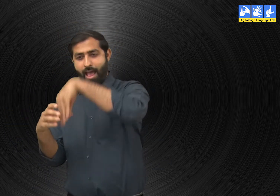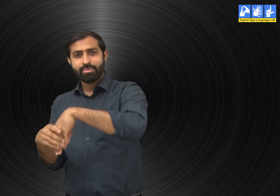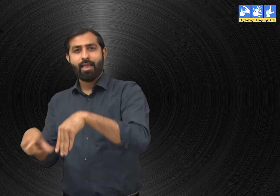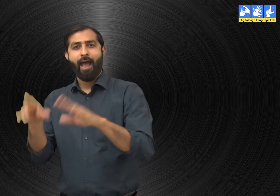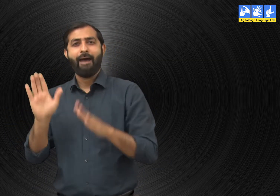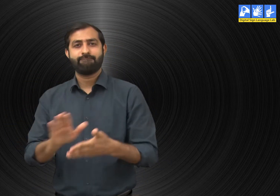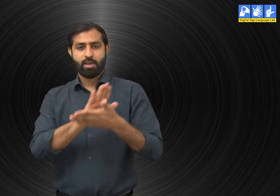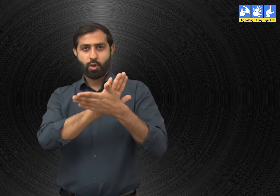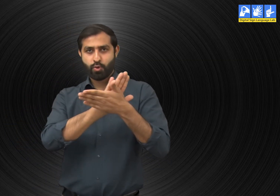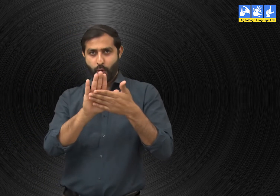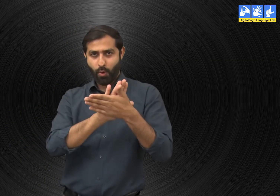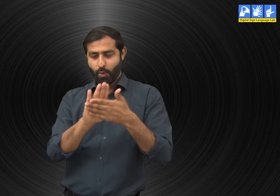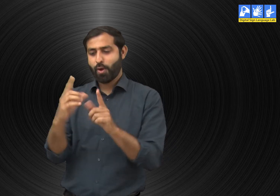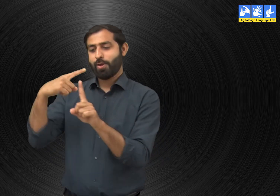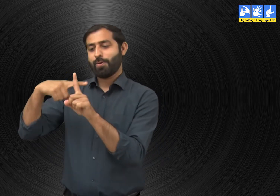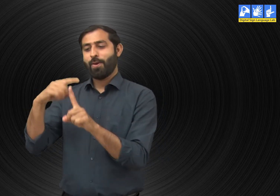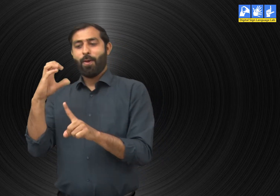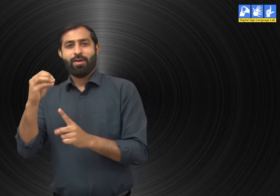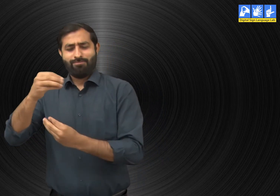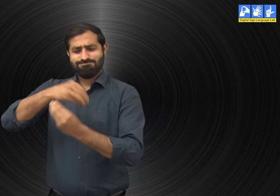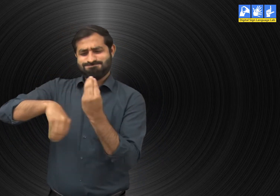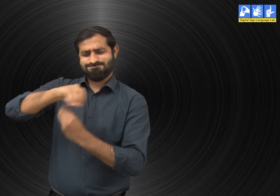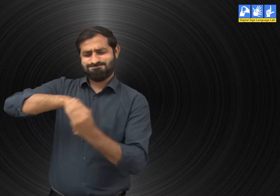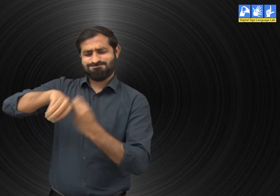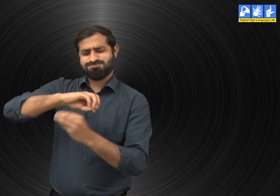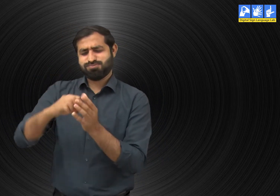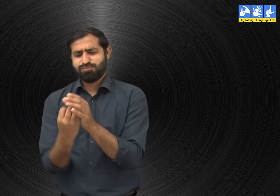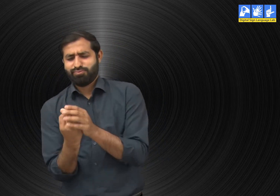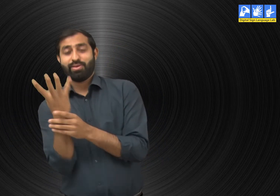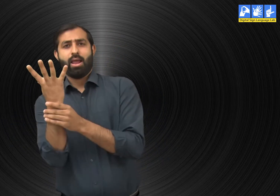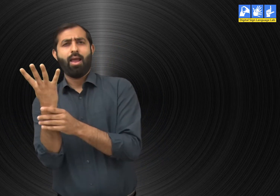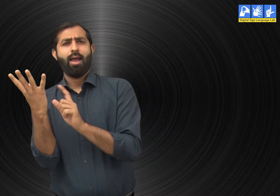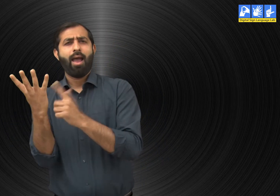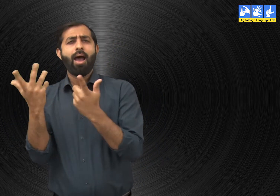Metals when react with water produce a metal oxide and hydrogen gas.